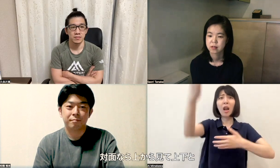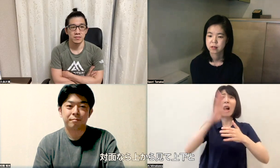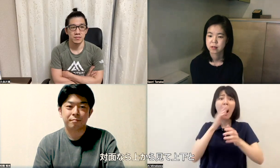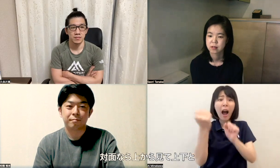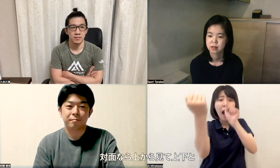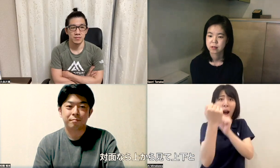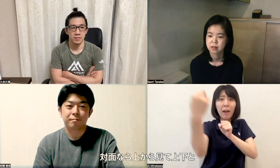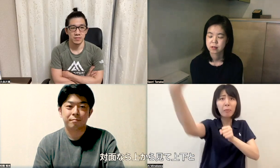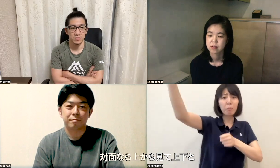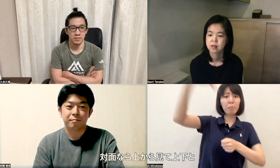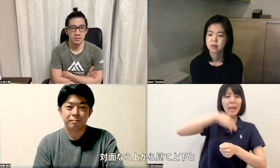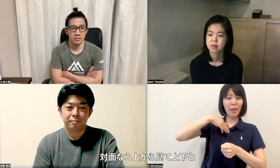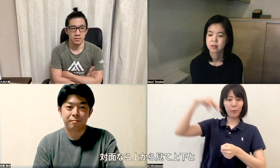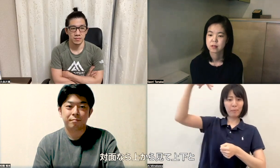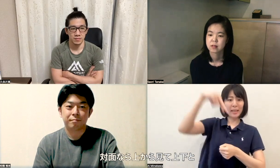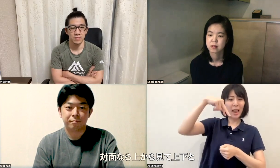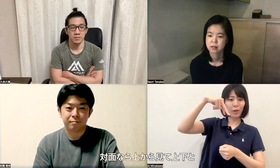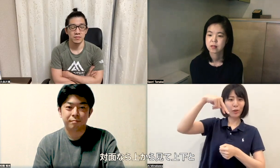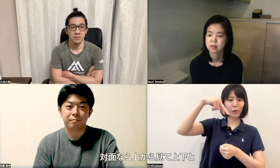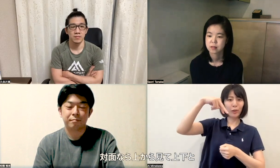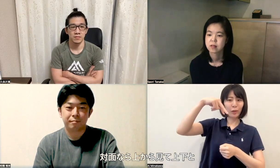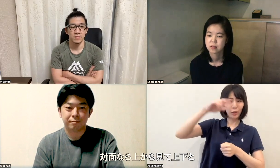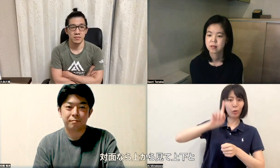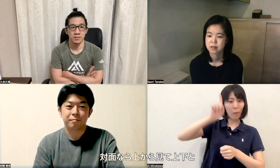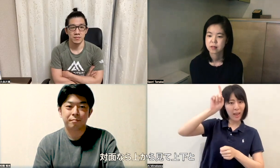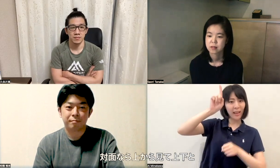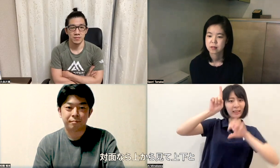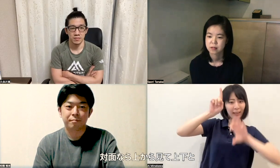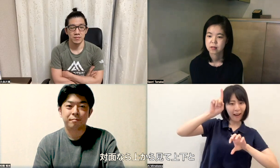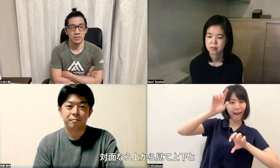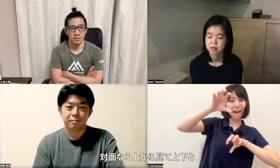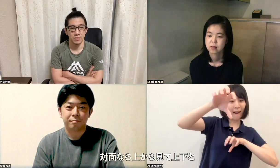as all are located in 3D areas, but if we are in 2D